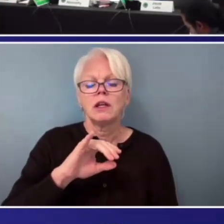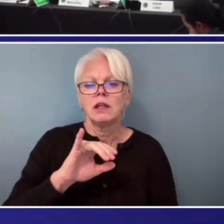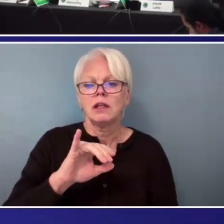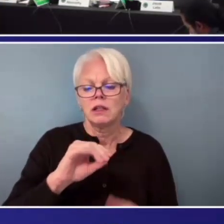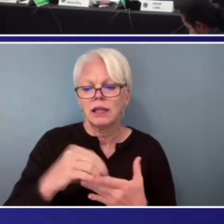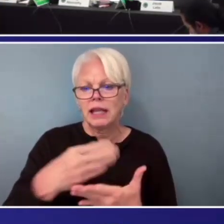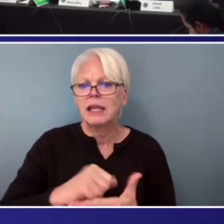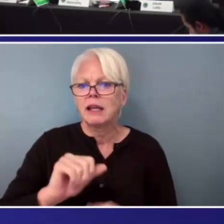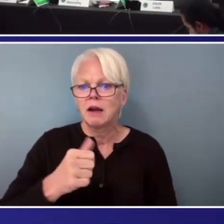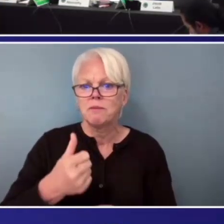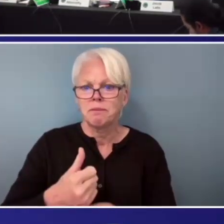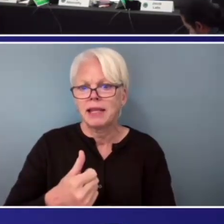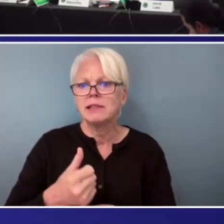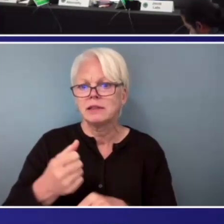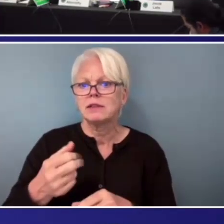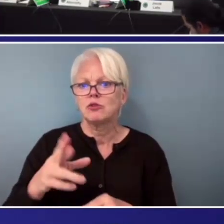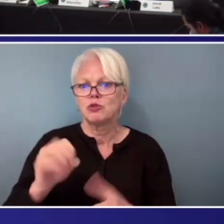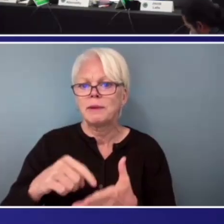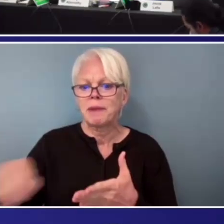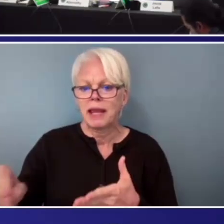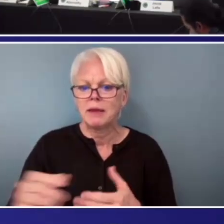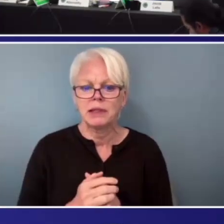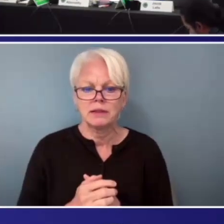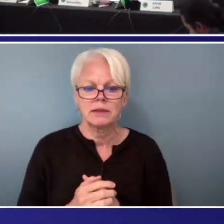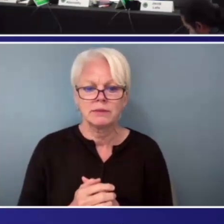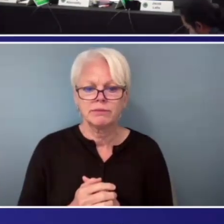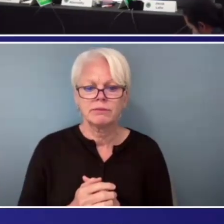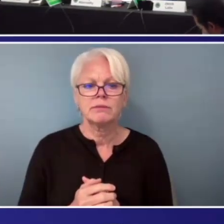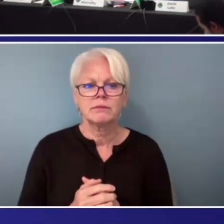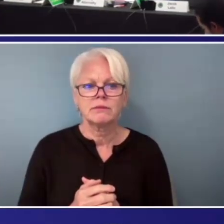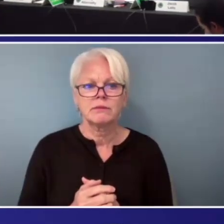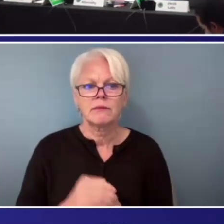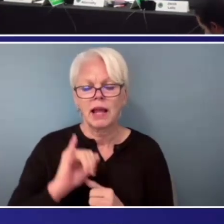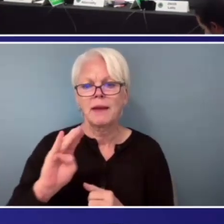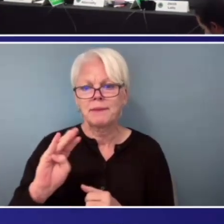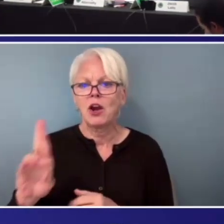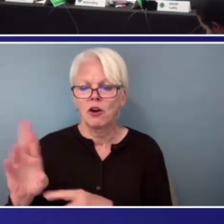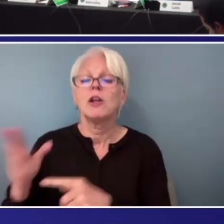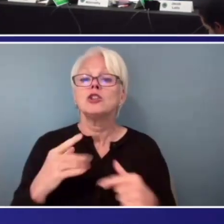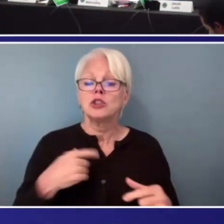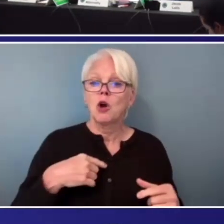The issue is the issue that was put on the table was whether we could do that automatically. And the problem is,